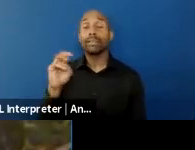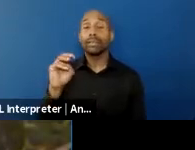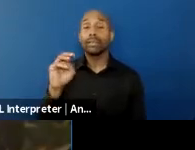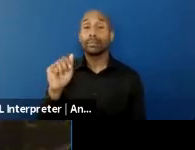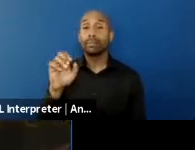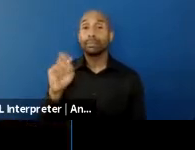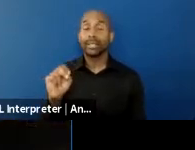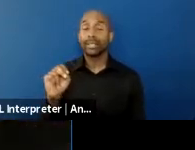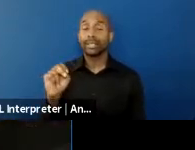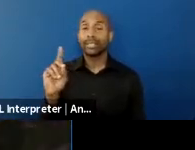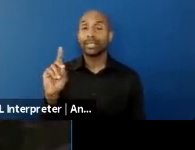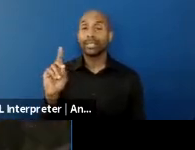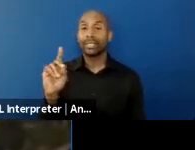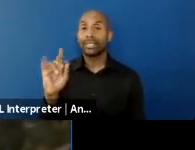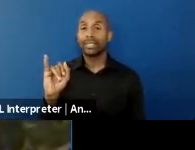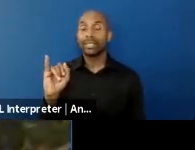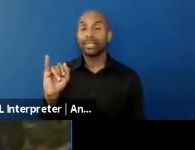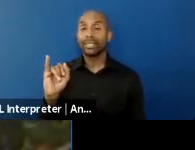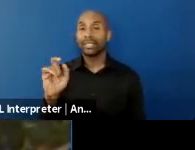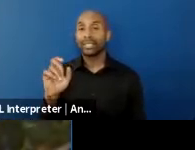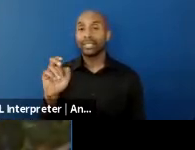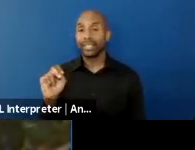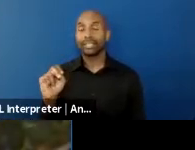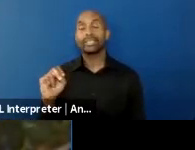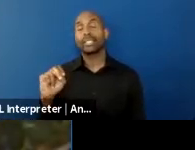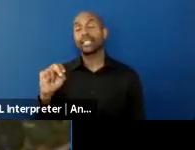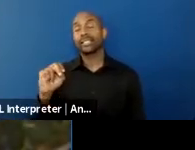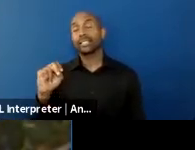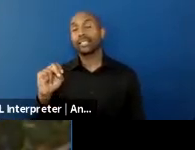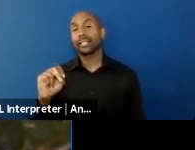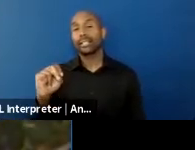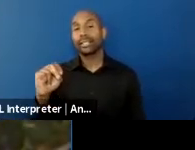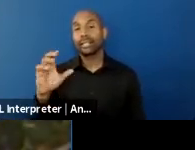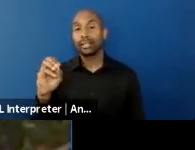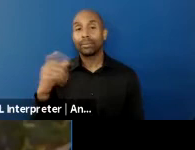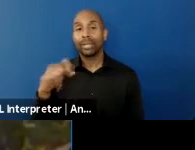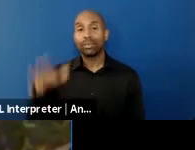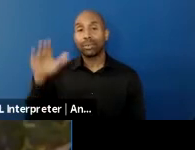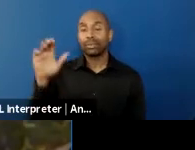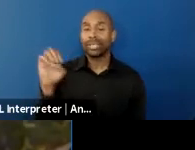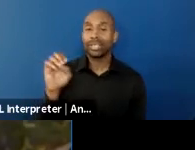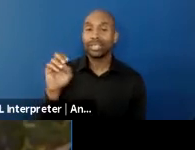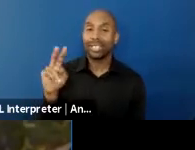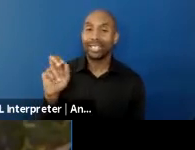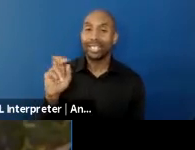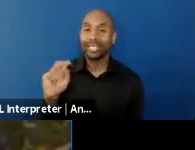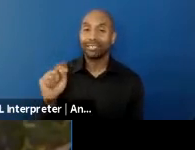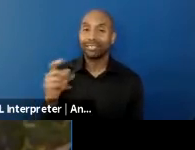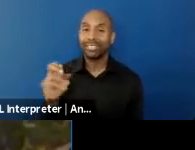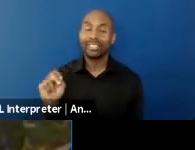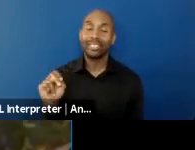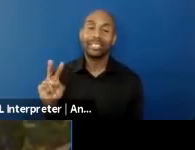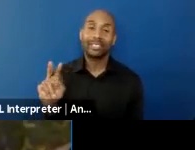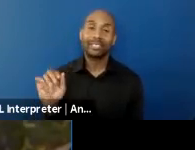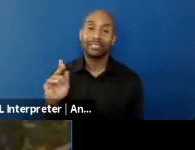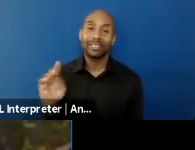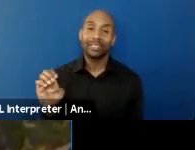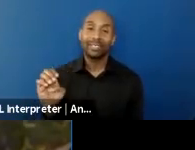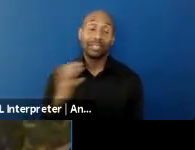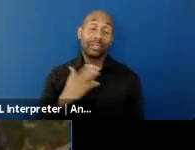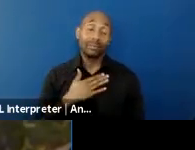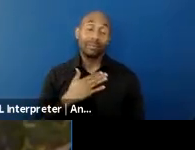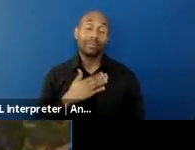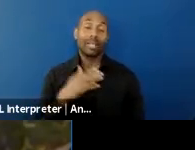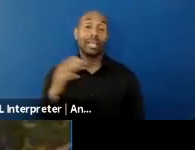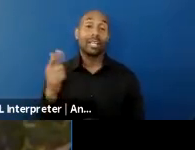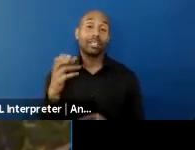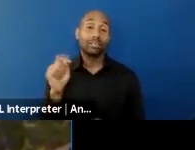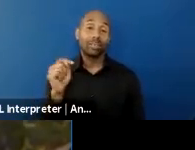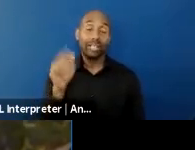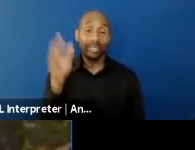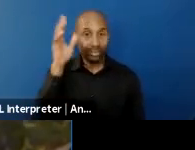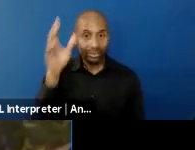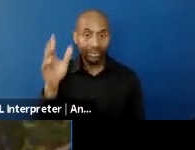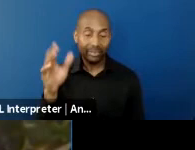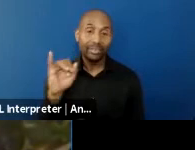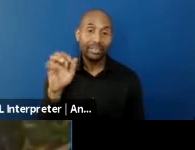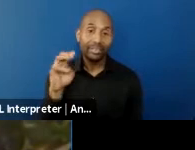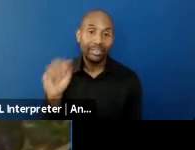Lexington Market - my great grandfather became the bell ringer in the 1960s.